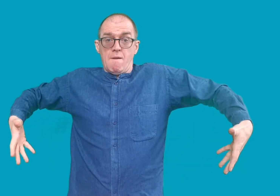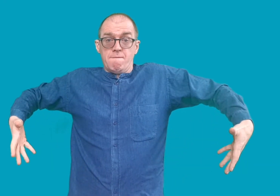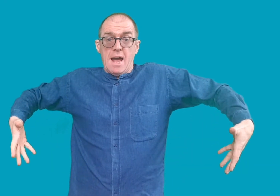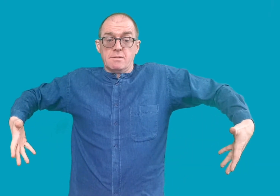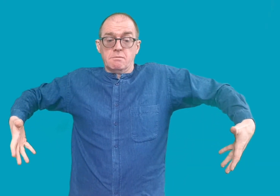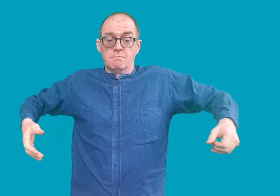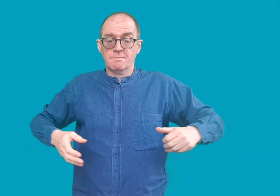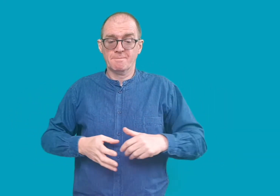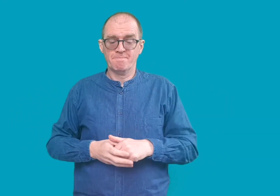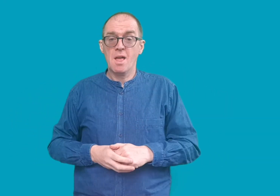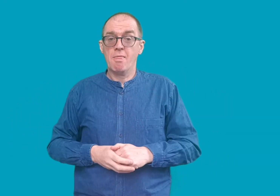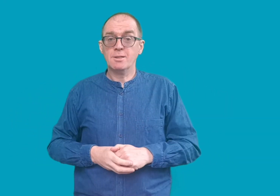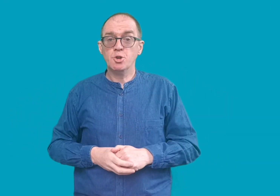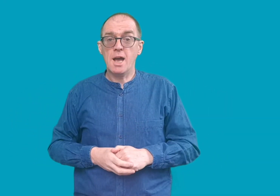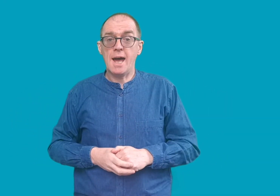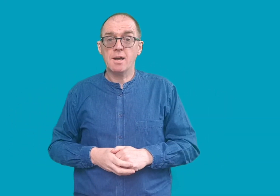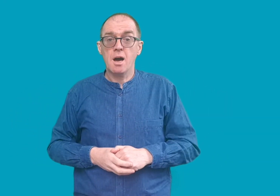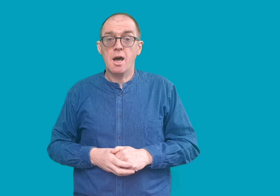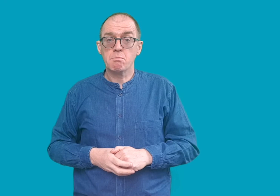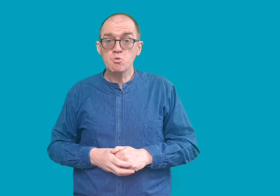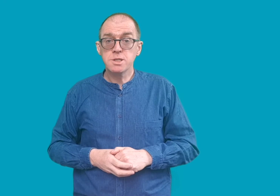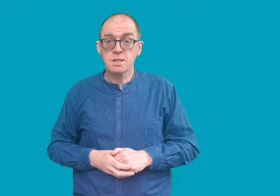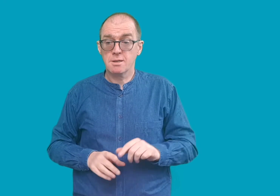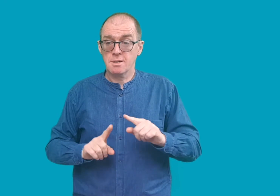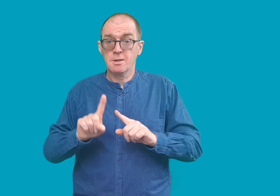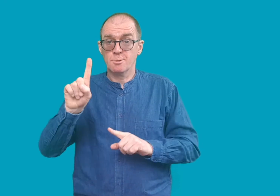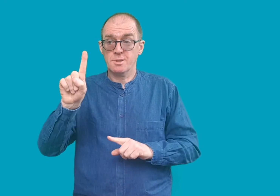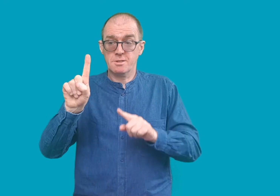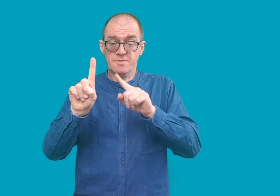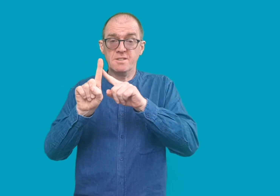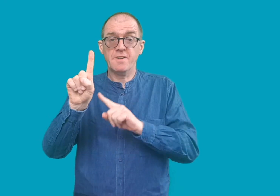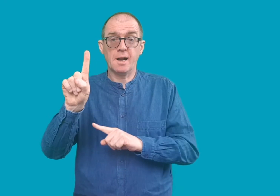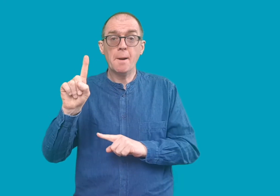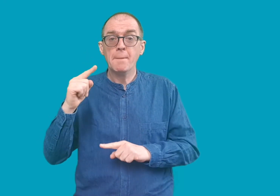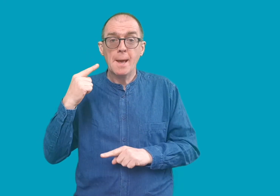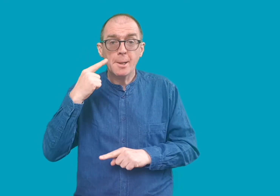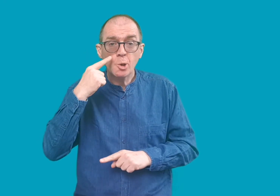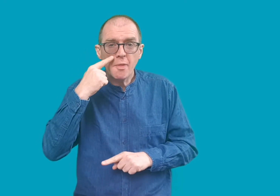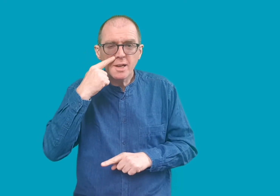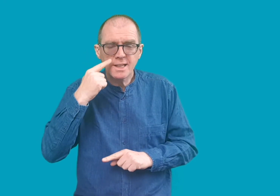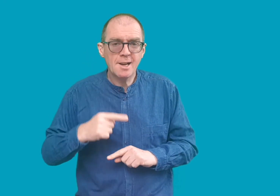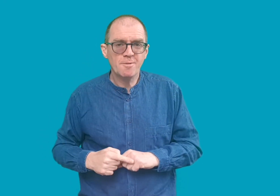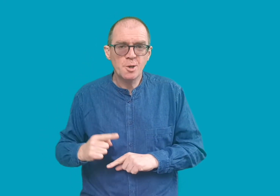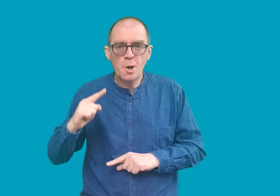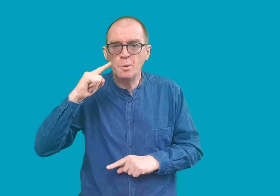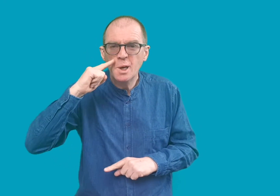Fat. Then she had a moose. So it's this finger and its going at the side of your nose.